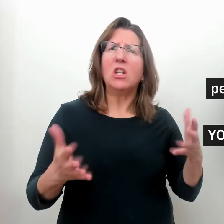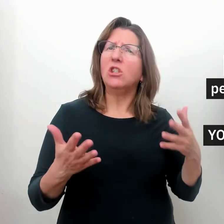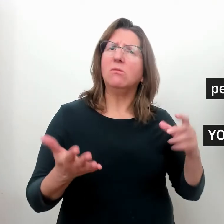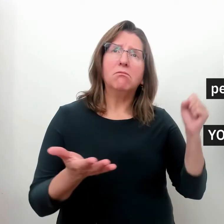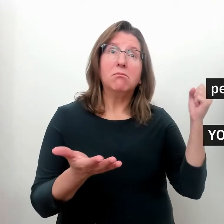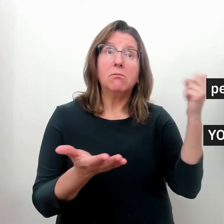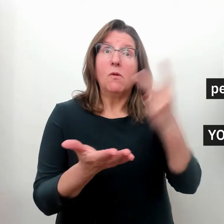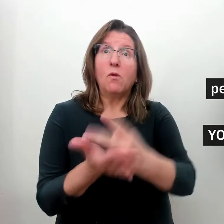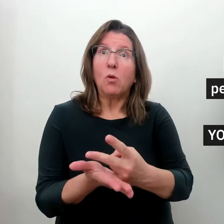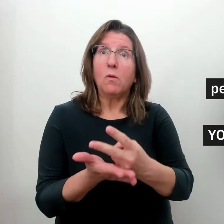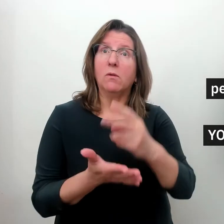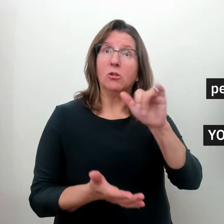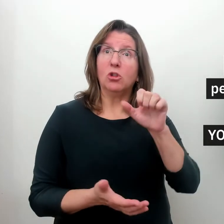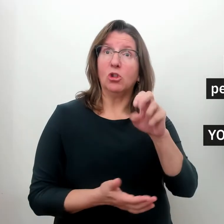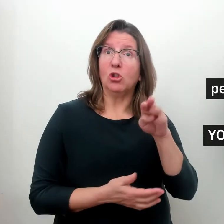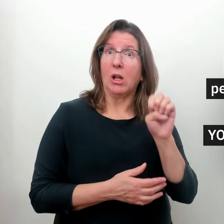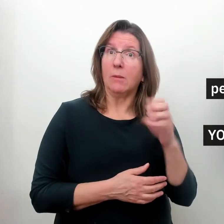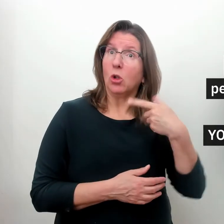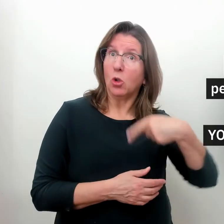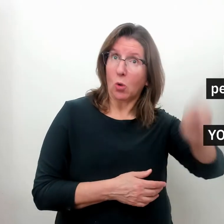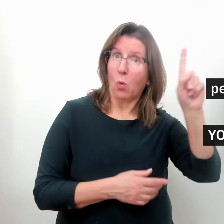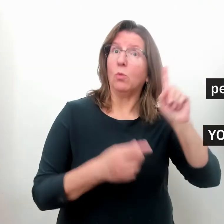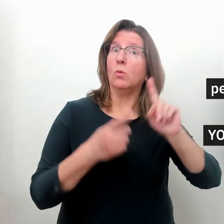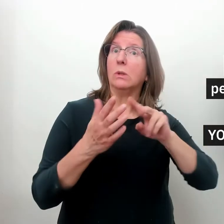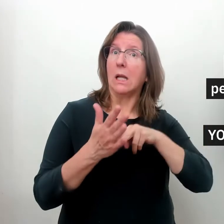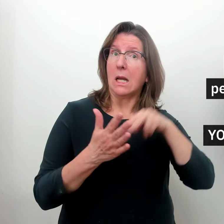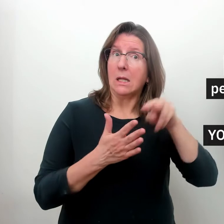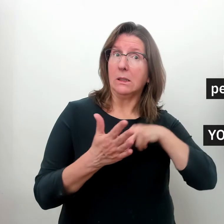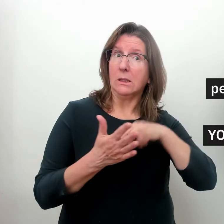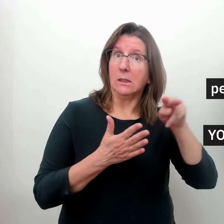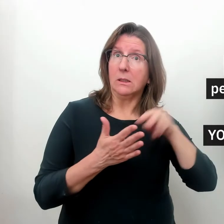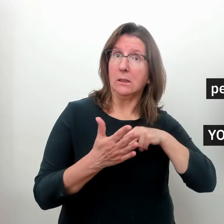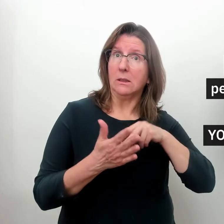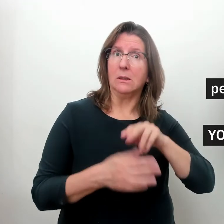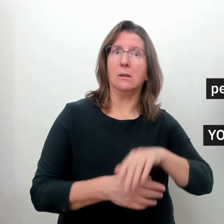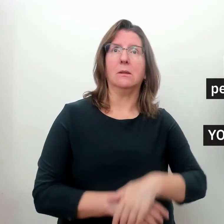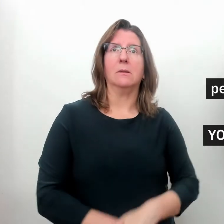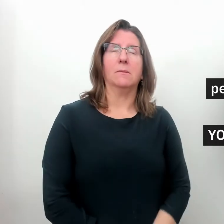YOU FINISH APPROVE fsJAMES GO DANCE?